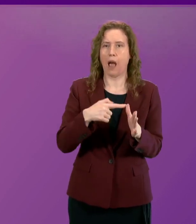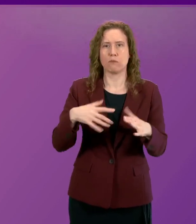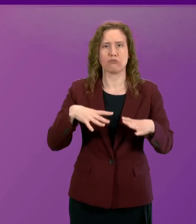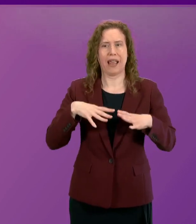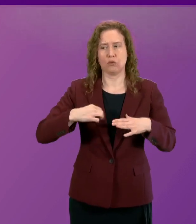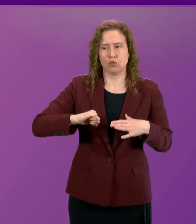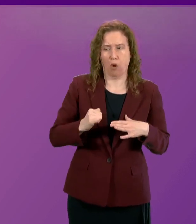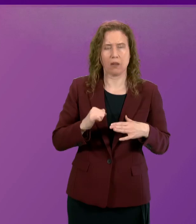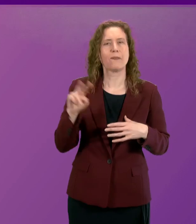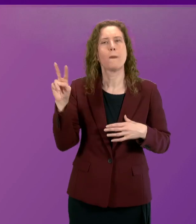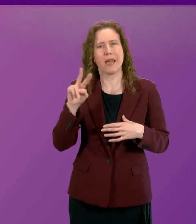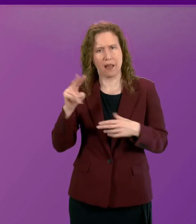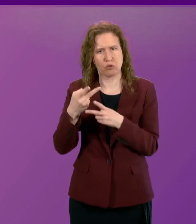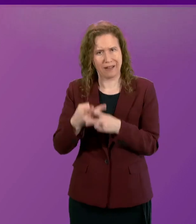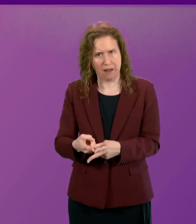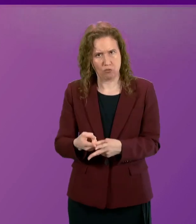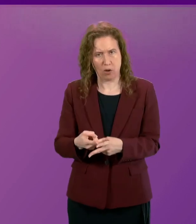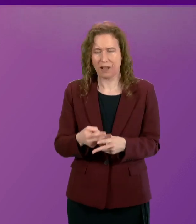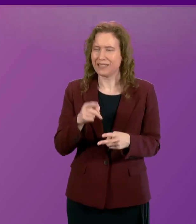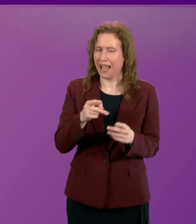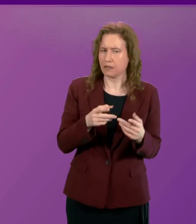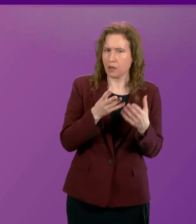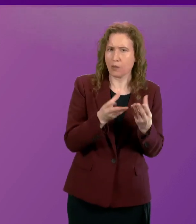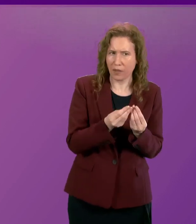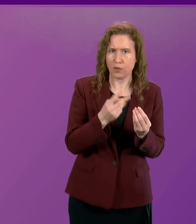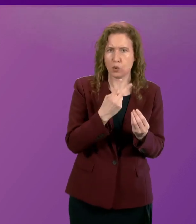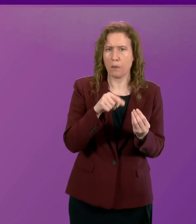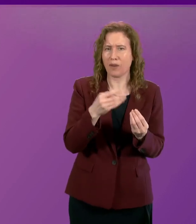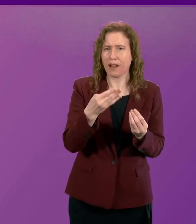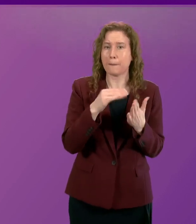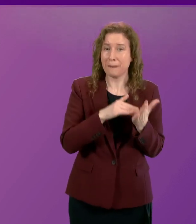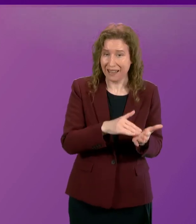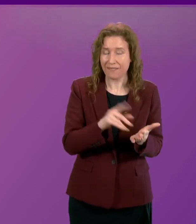parent carers. That is alongside £2.9 million this year for the Family Fund’s